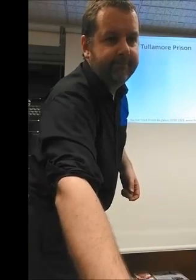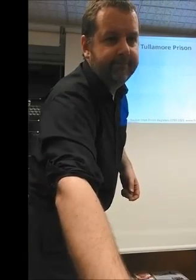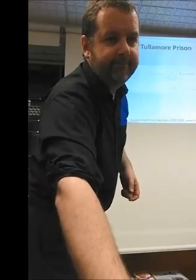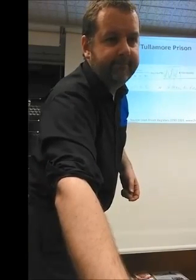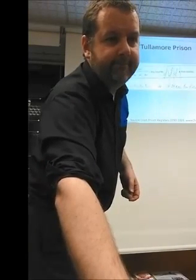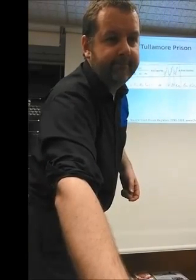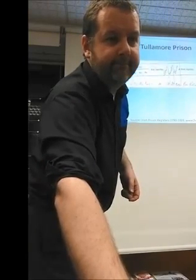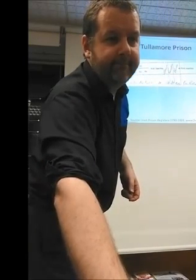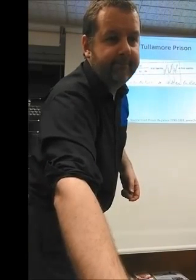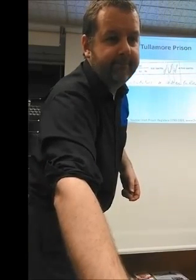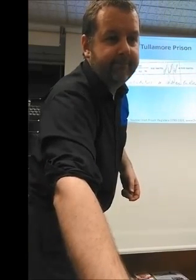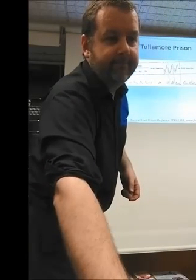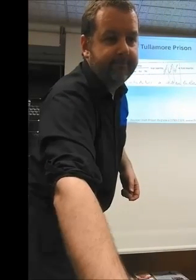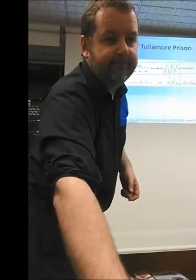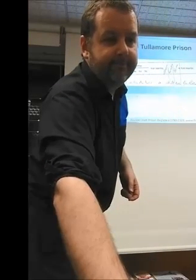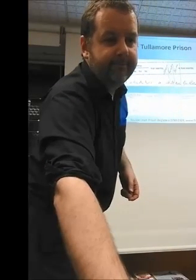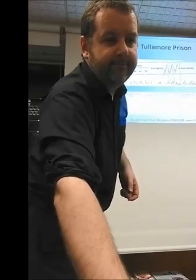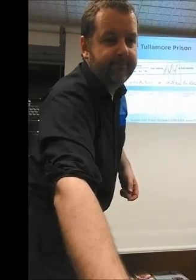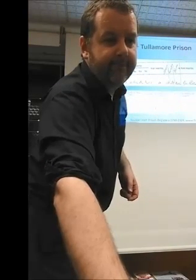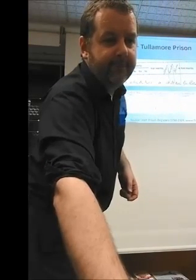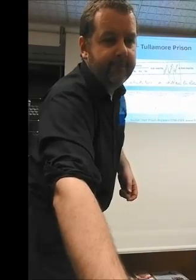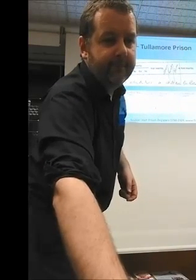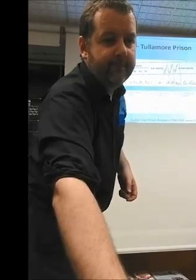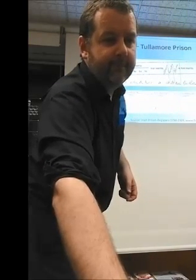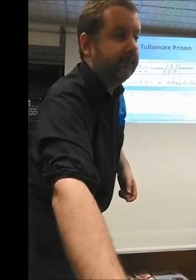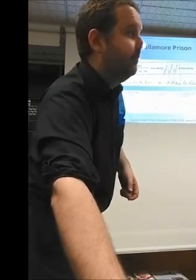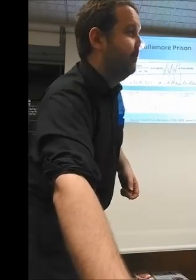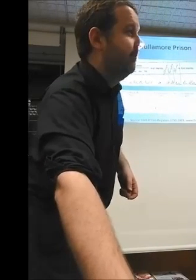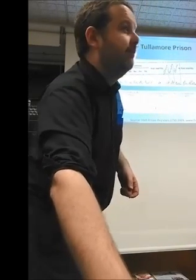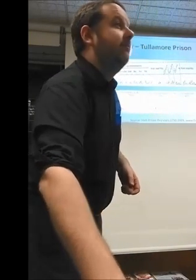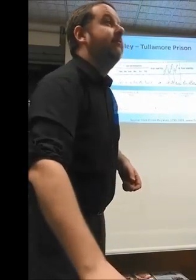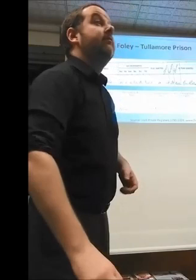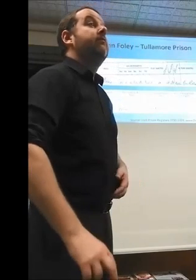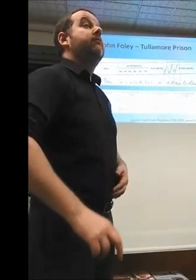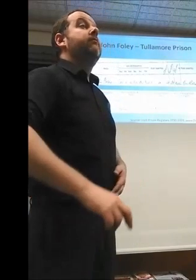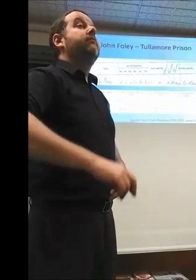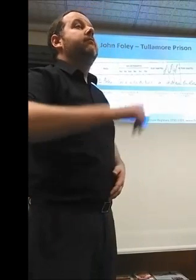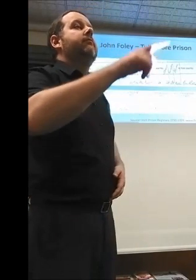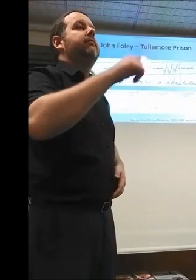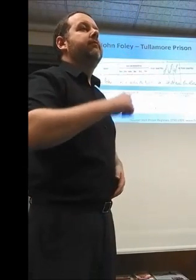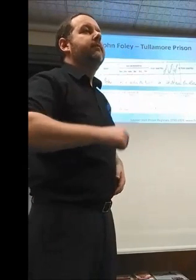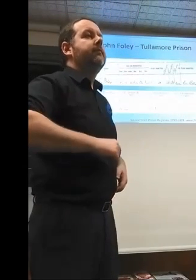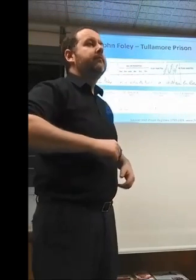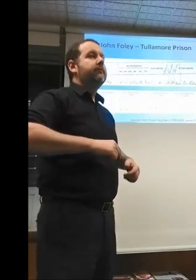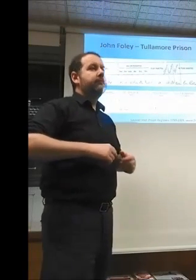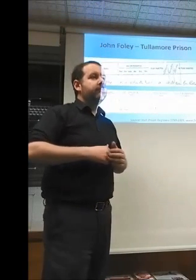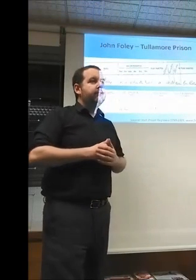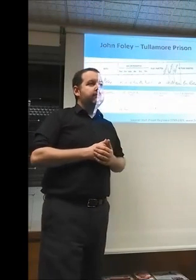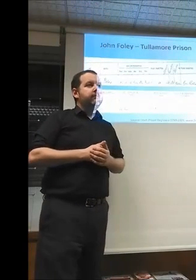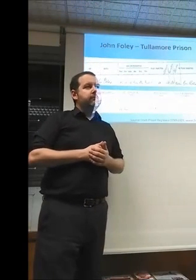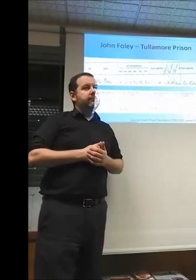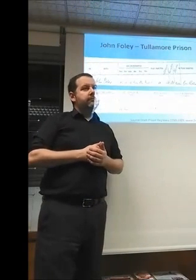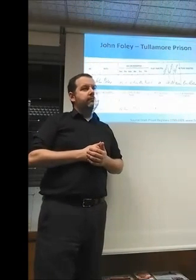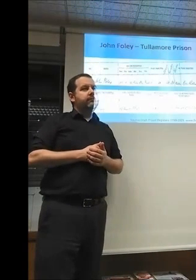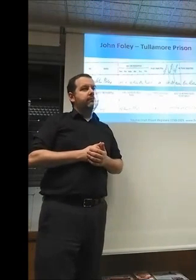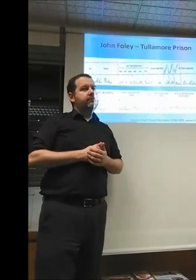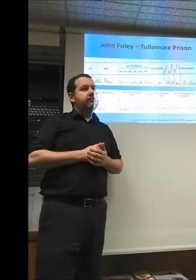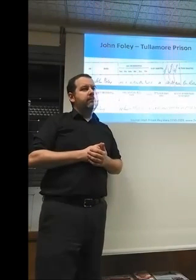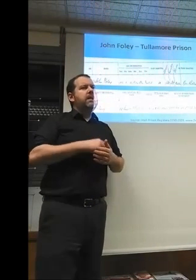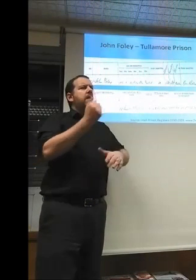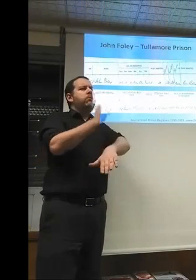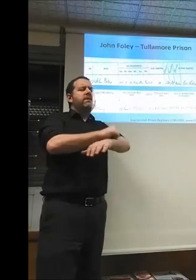And he was given fourteen days in prison.